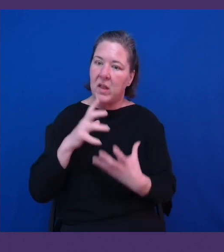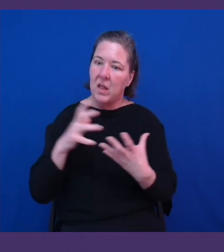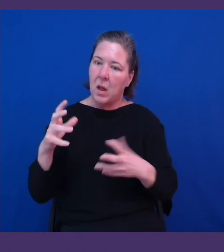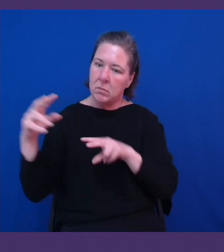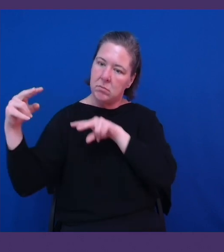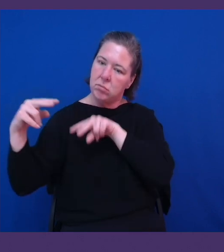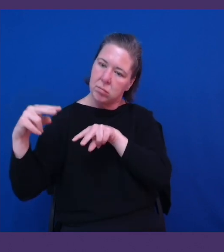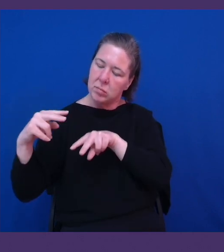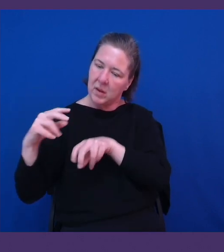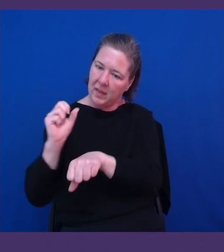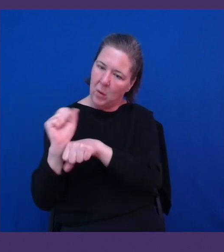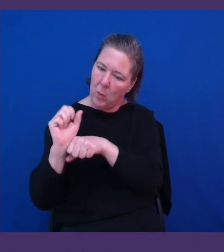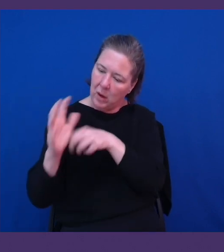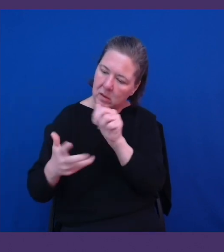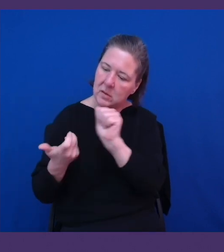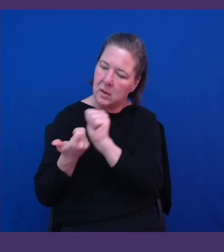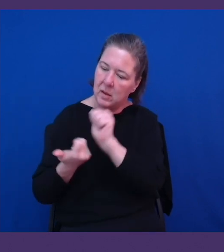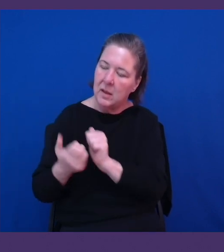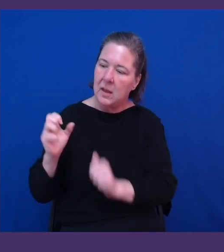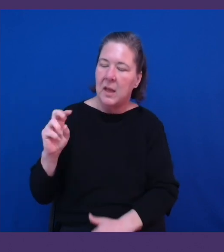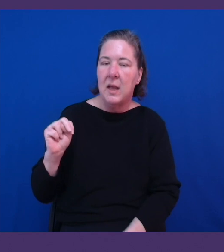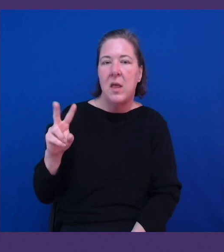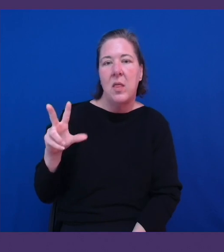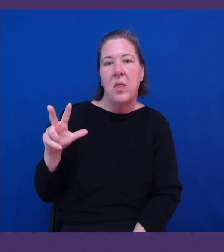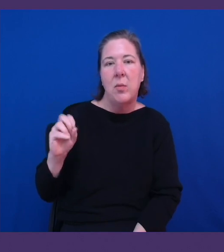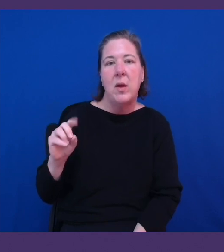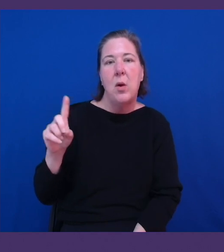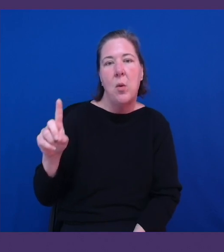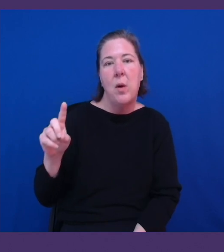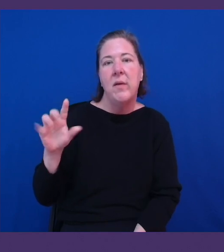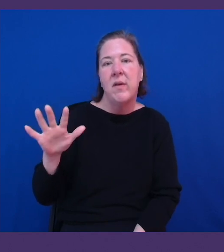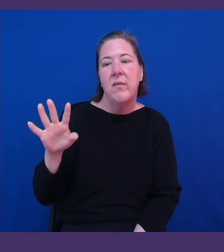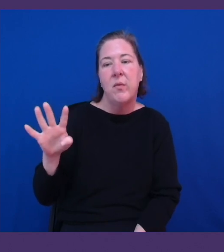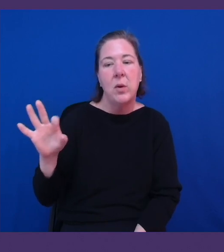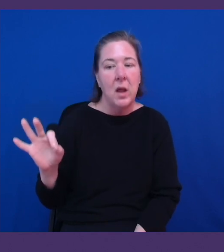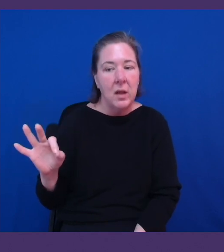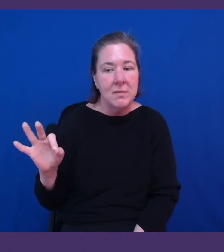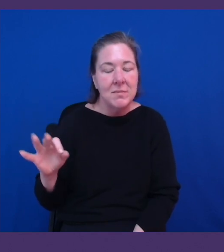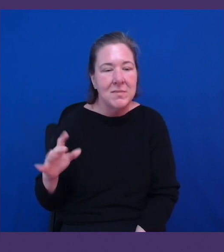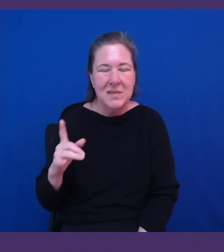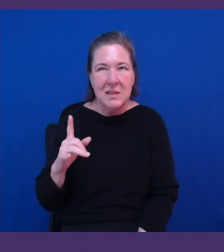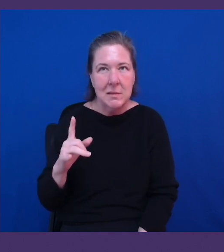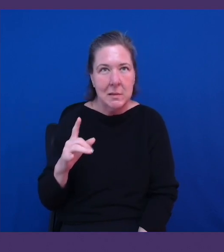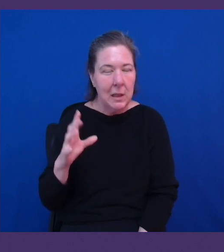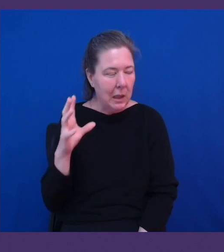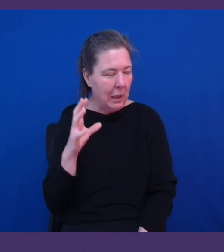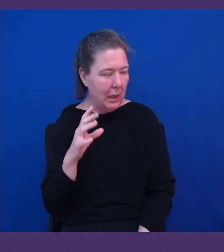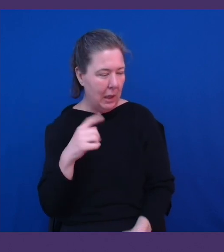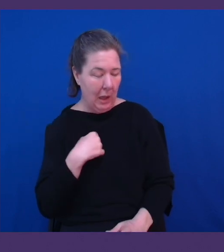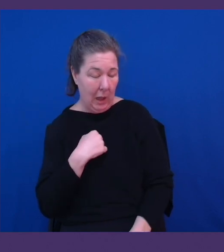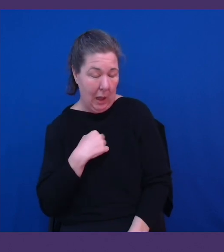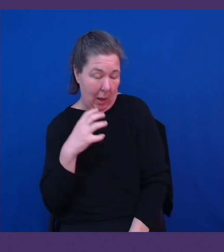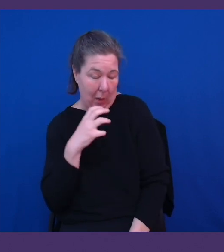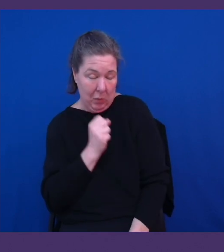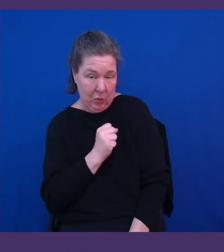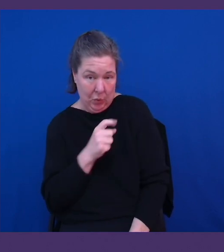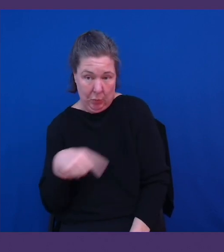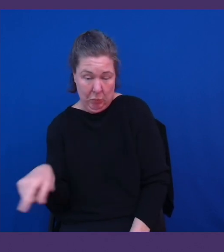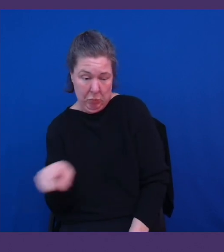to update EN 301 549, but I don't presume that everybody who's watching our session today is deeply